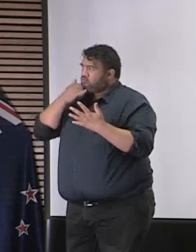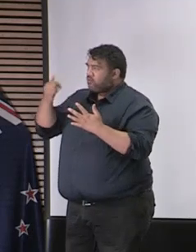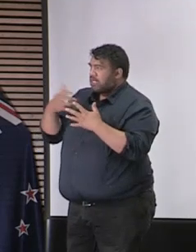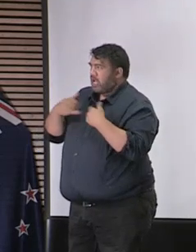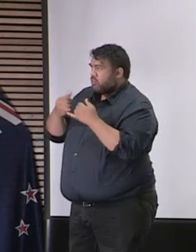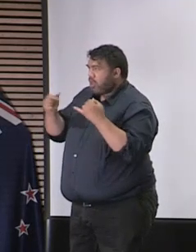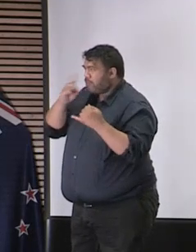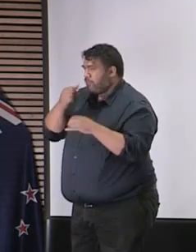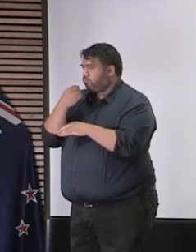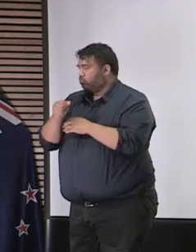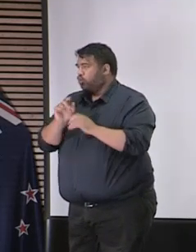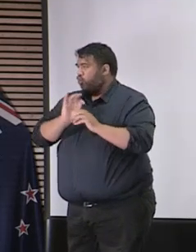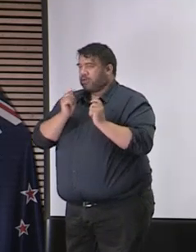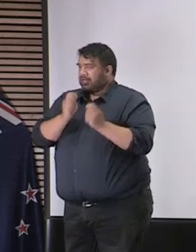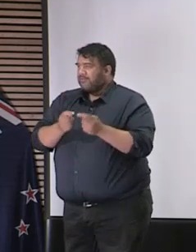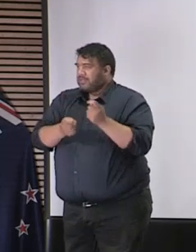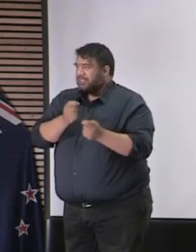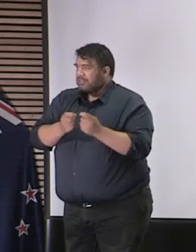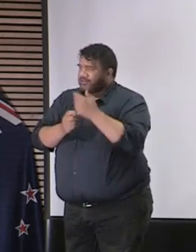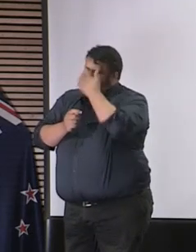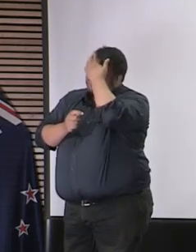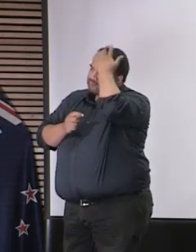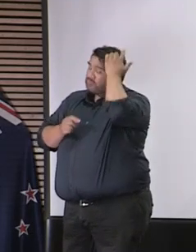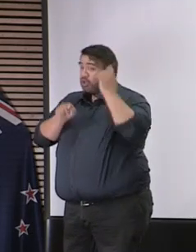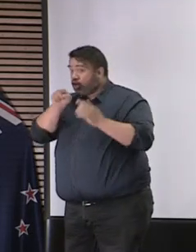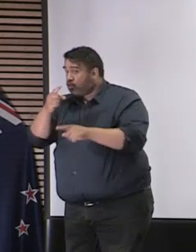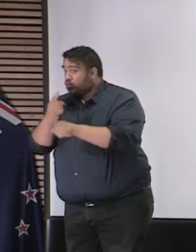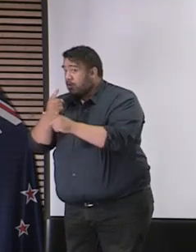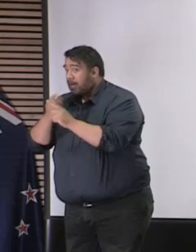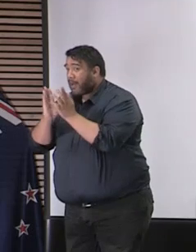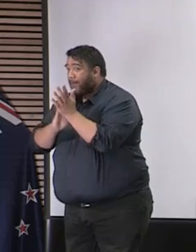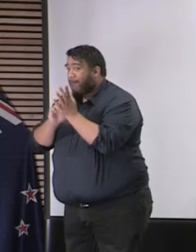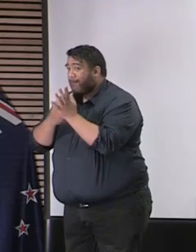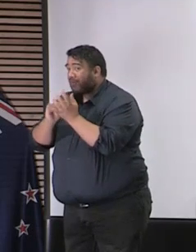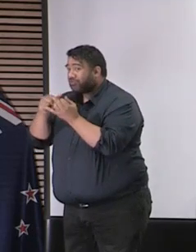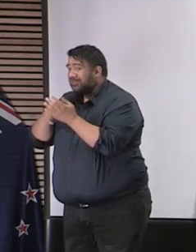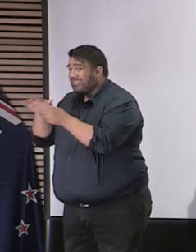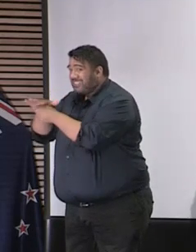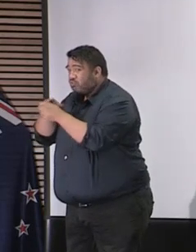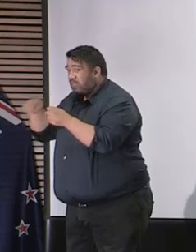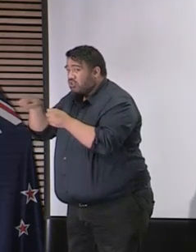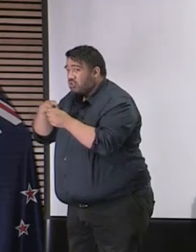COVID symptoms and healthline referales still being denied tests?